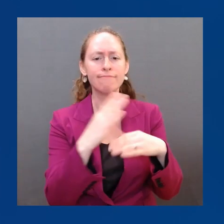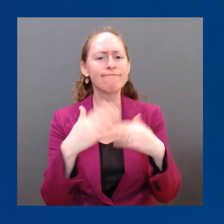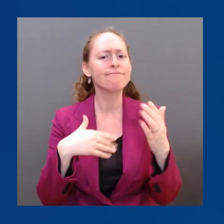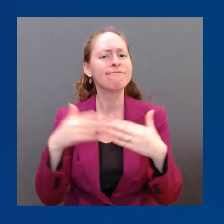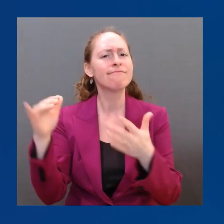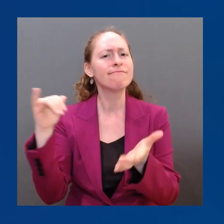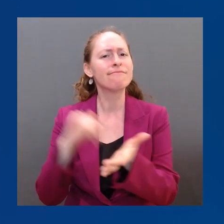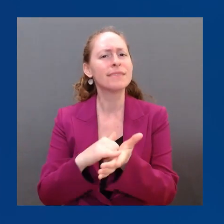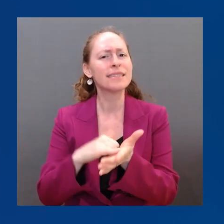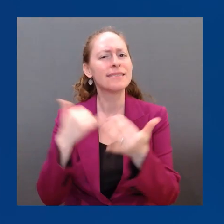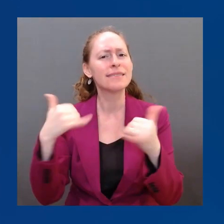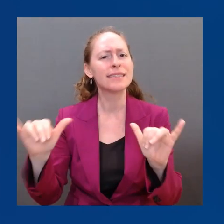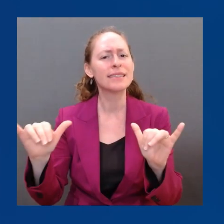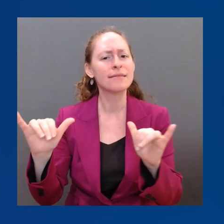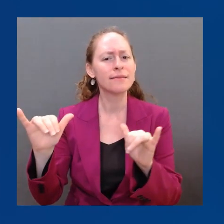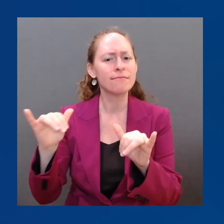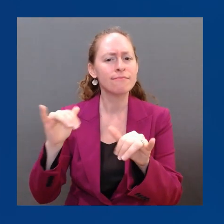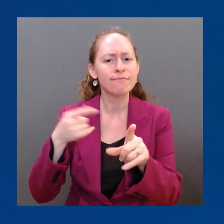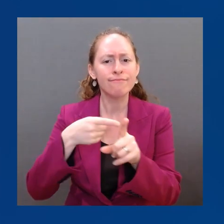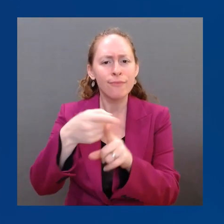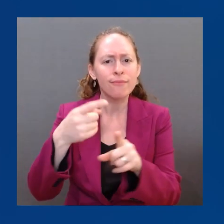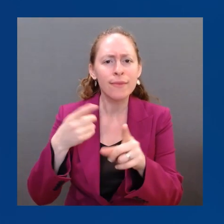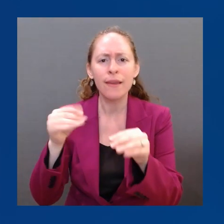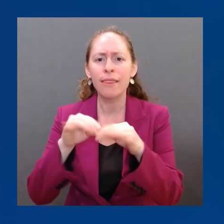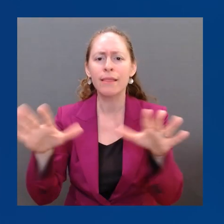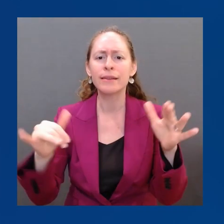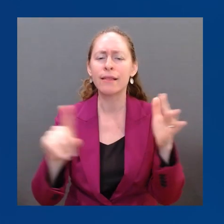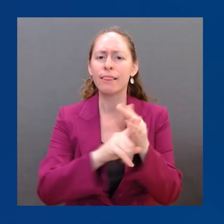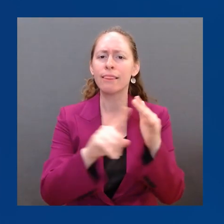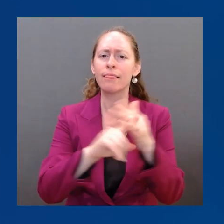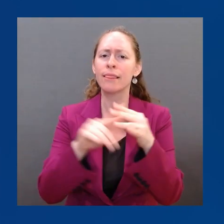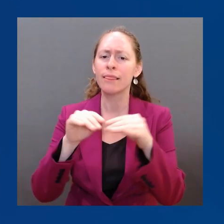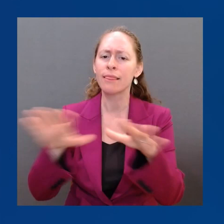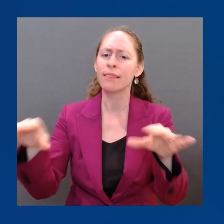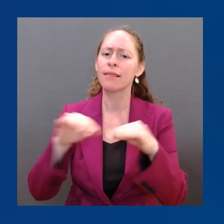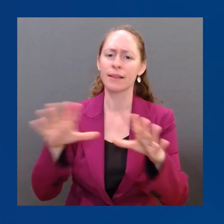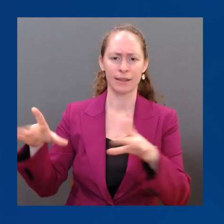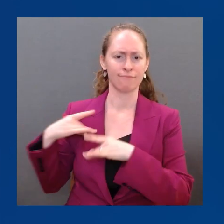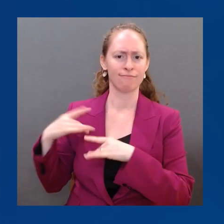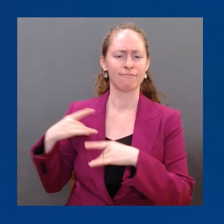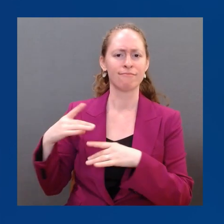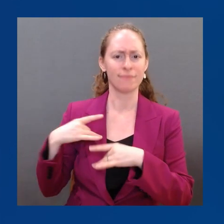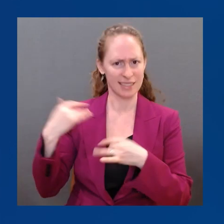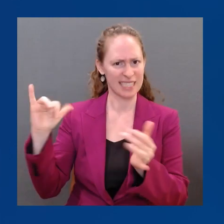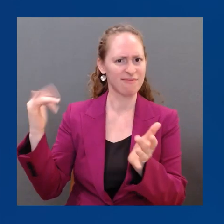we're at about 100,000 infections of -- cases a day. And we know that the number of infections